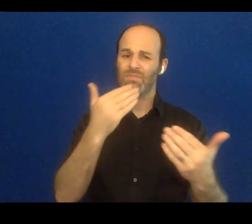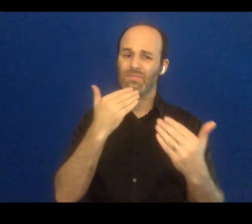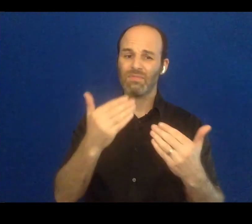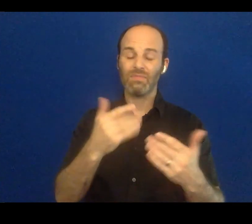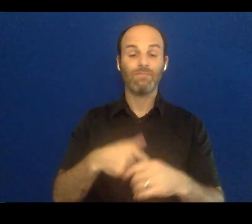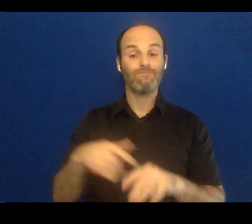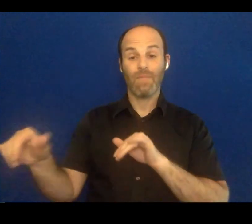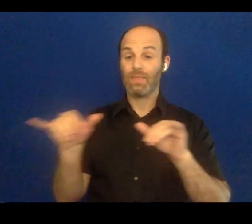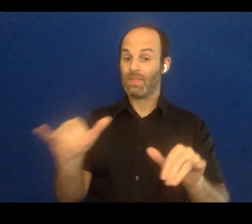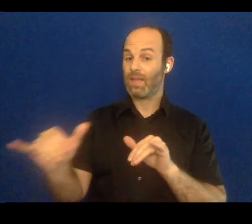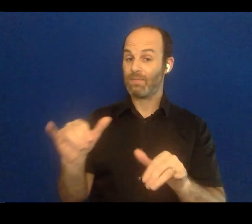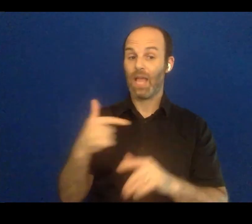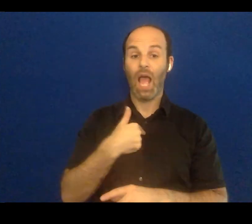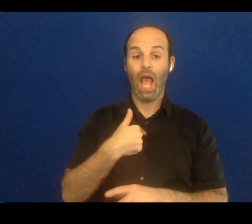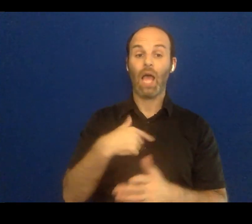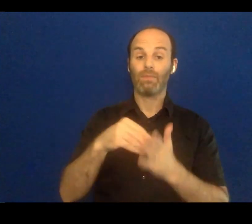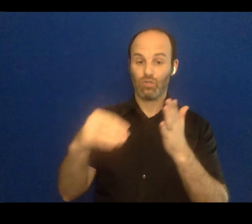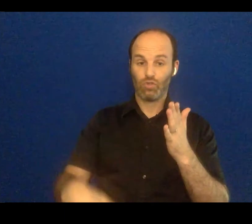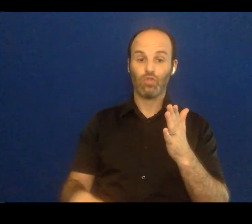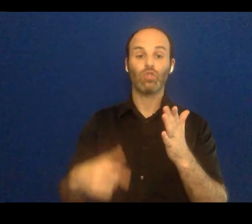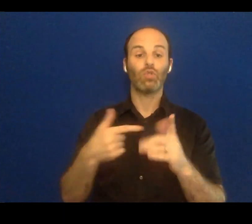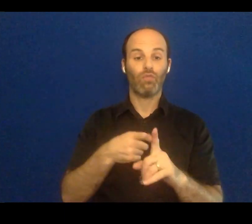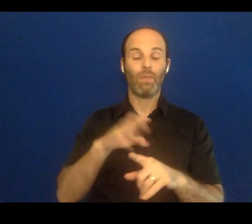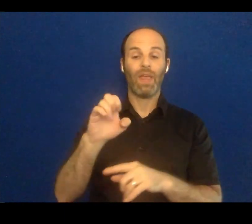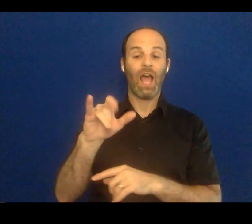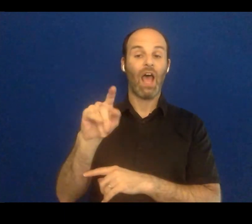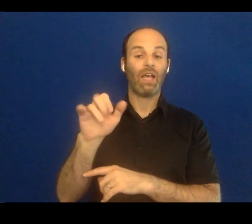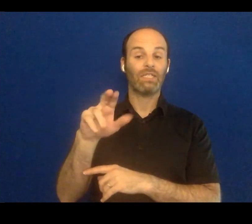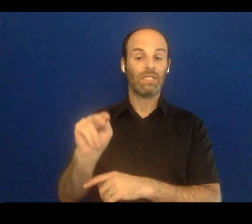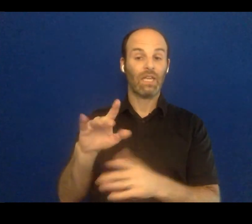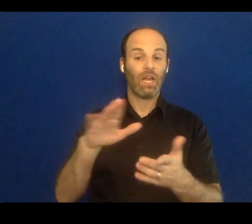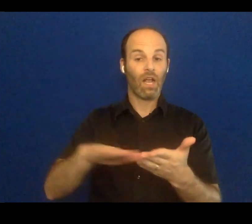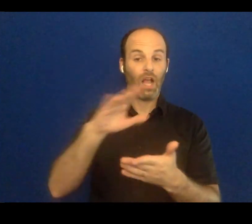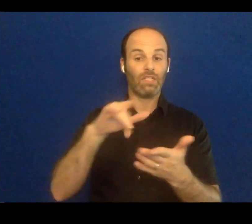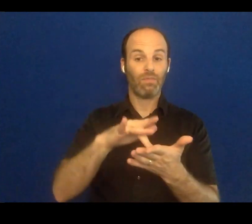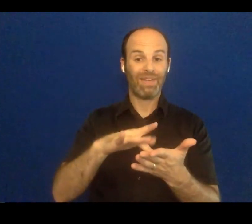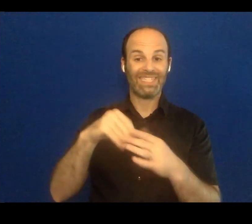I'M ALSO A STUDENT OUT OF THE EINSTEIN COLLEGE OF MEDICINE UP